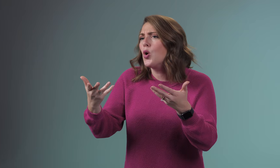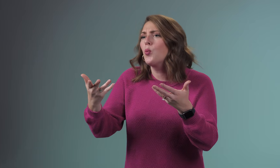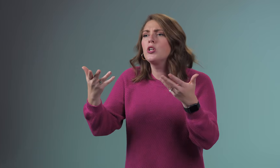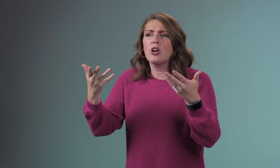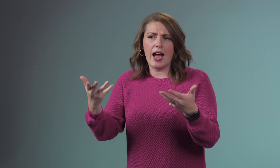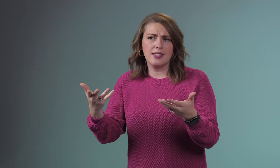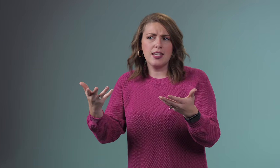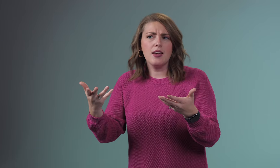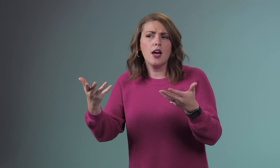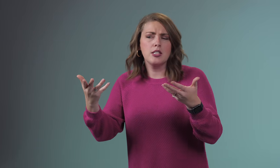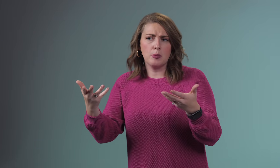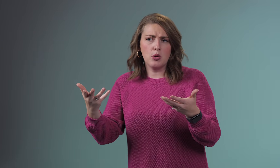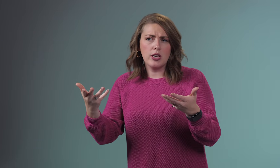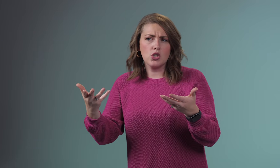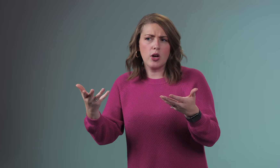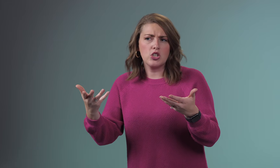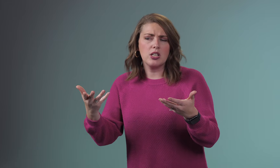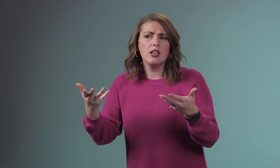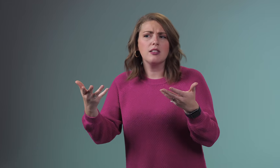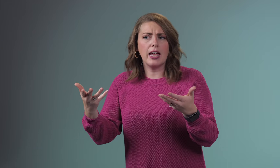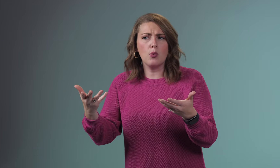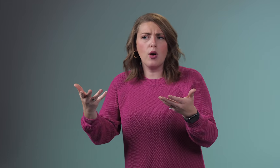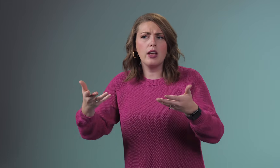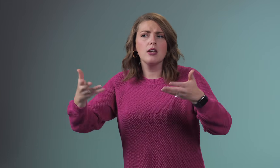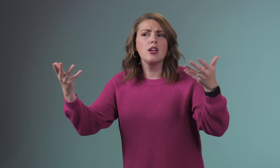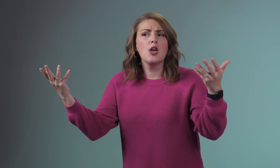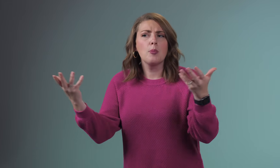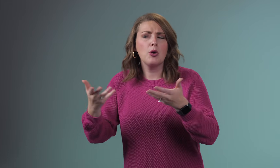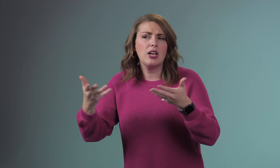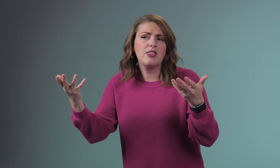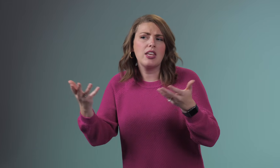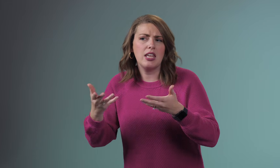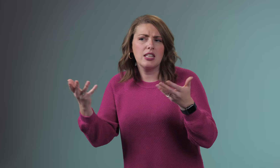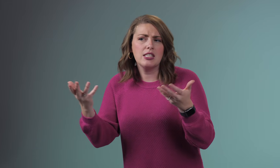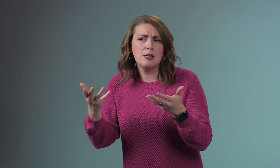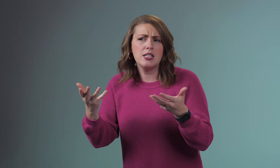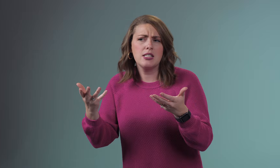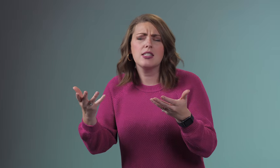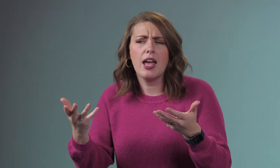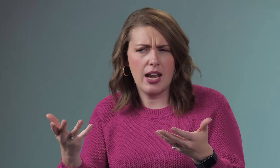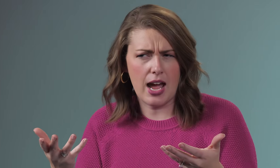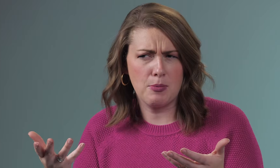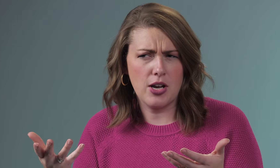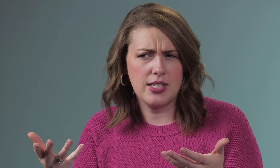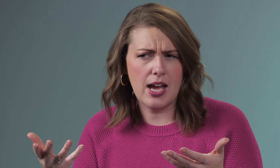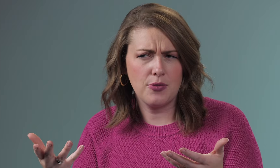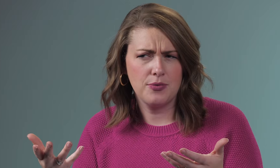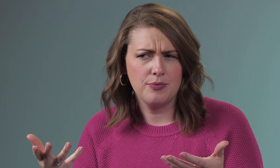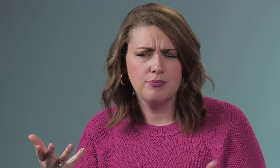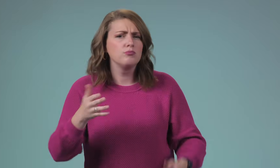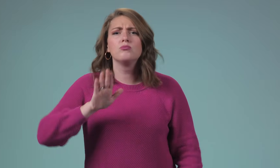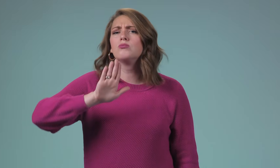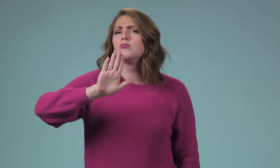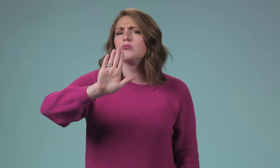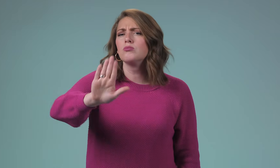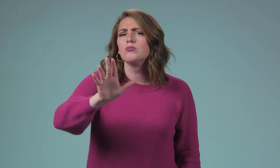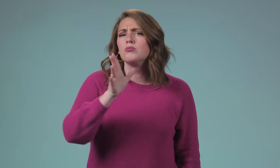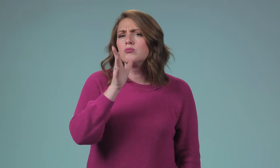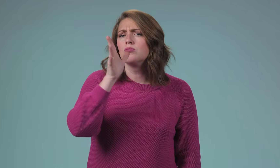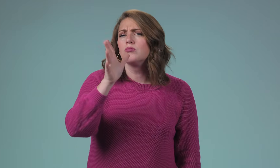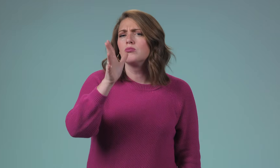When you're asking a "wh" question like what, put it at the end of the sentence and eyebrows down.